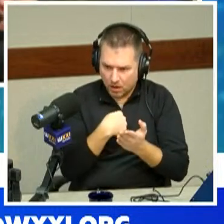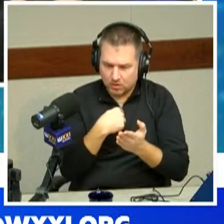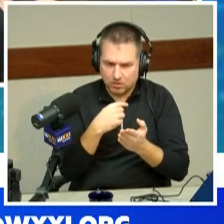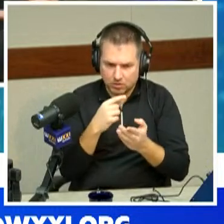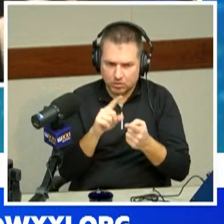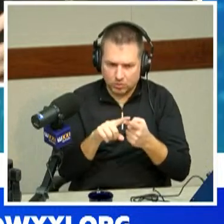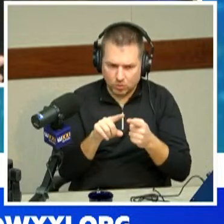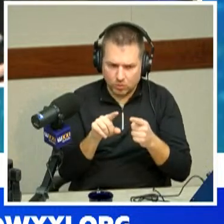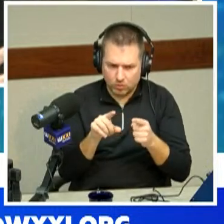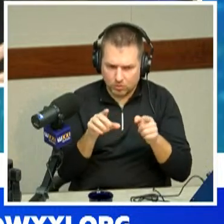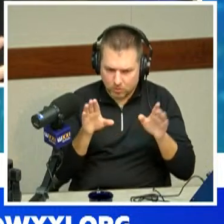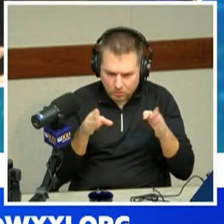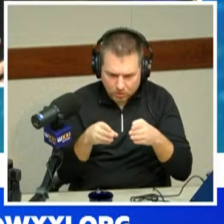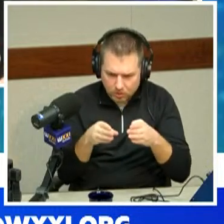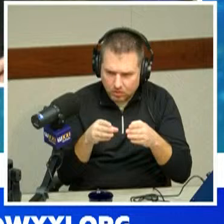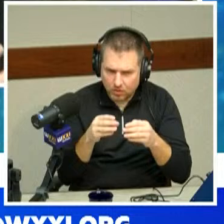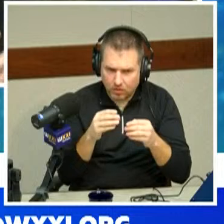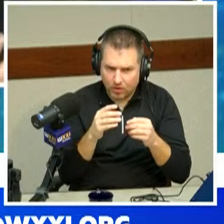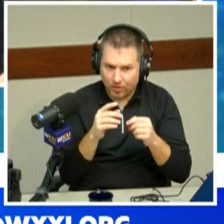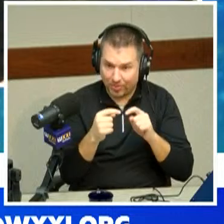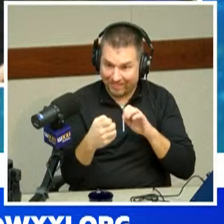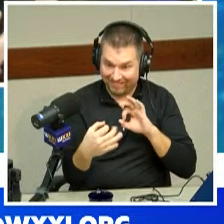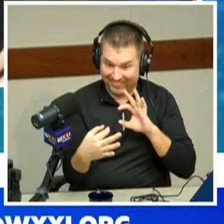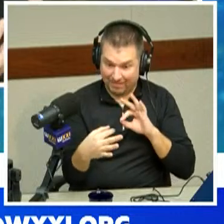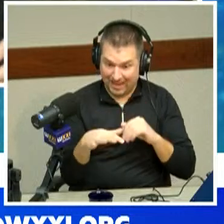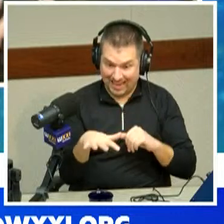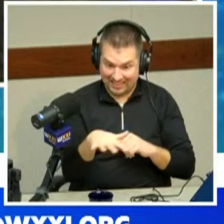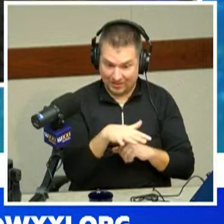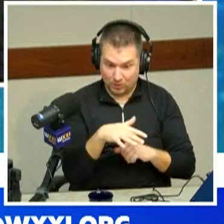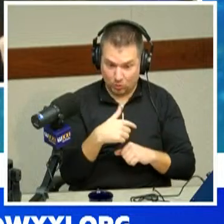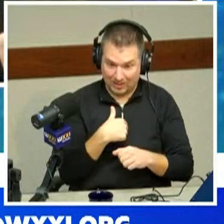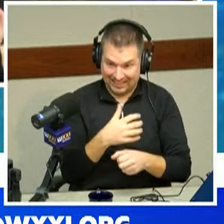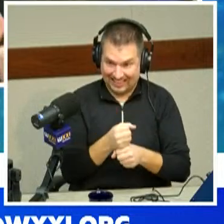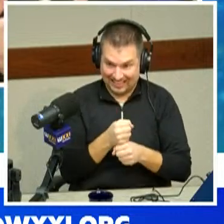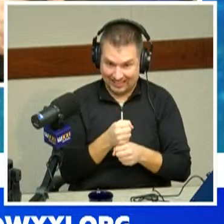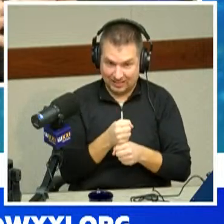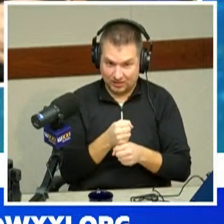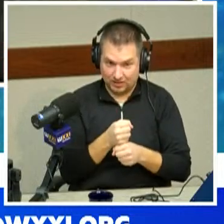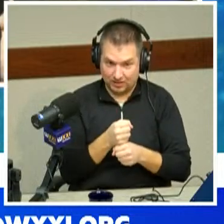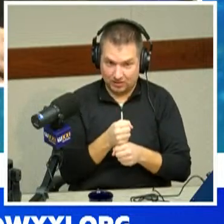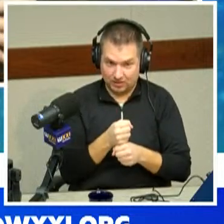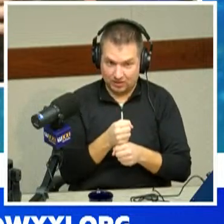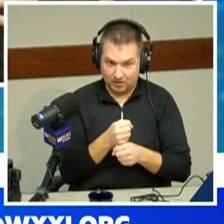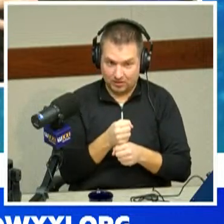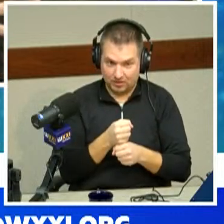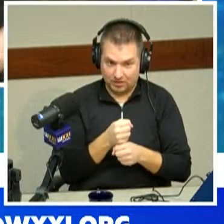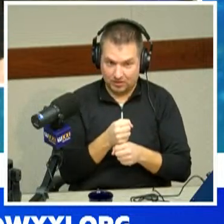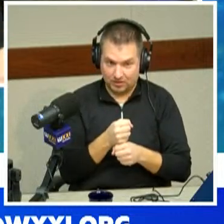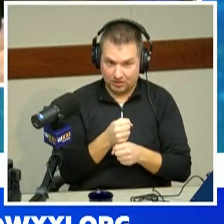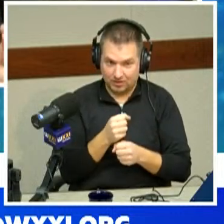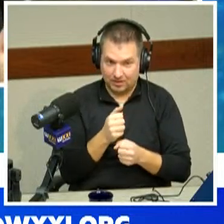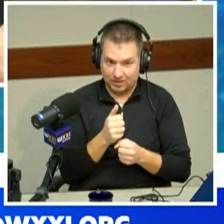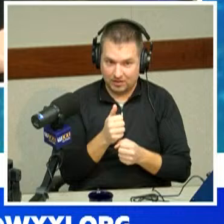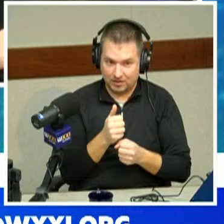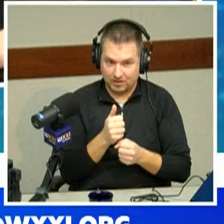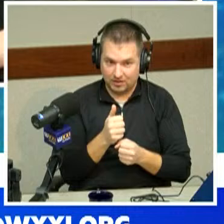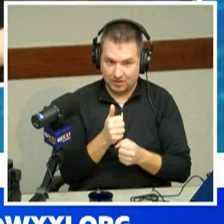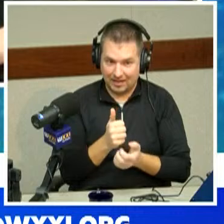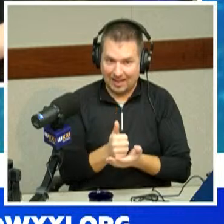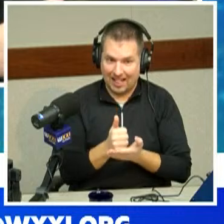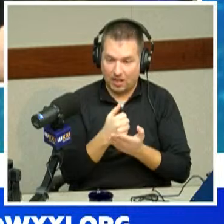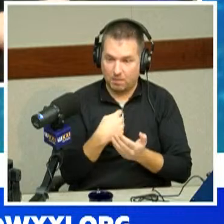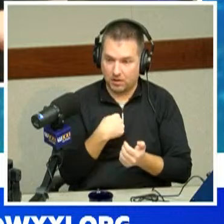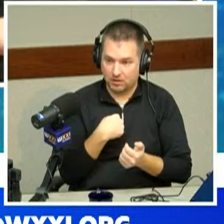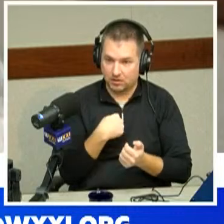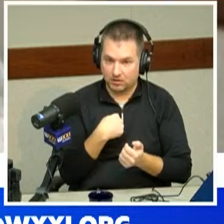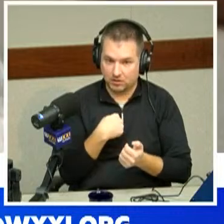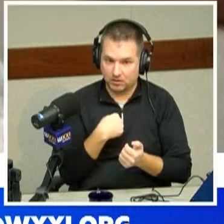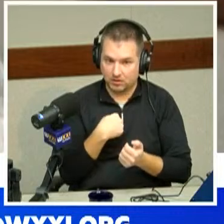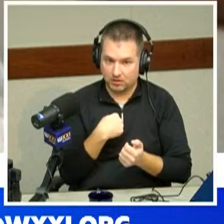you know where the the feedback we gathered help us to understand how to you know how to create